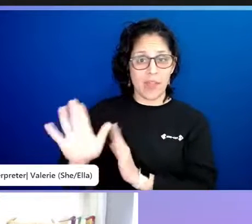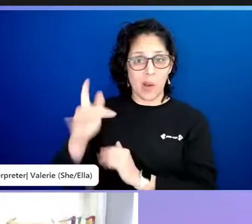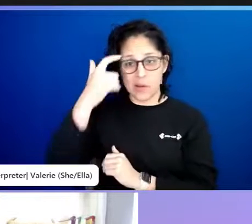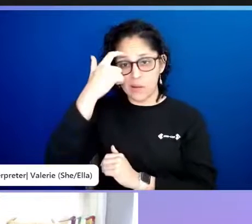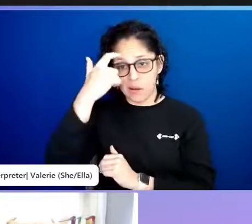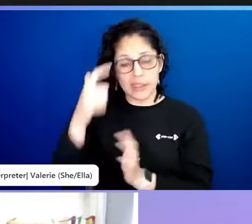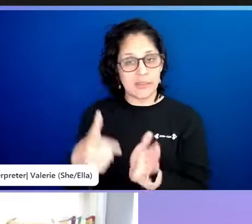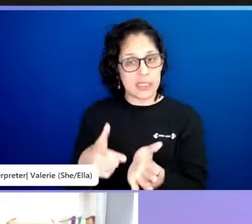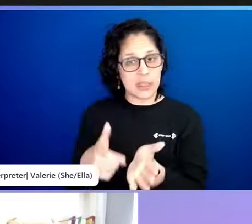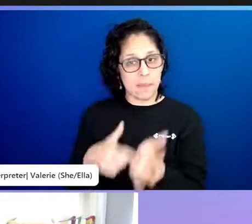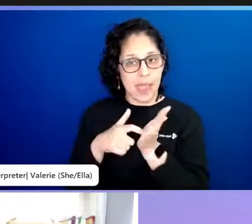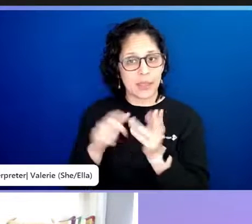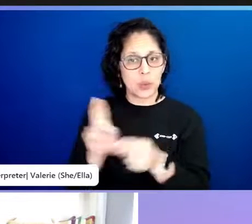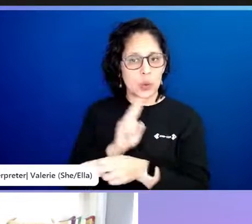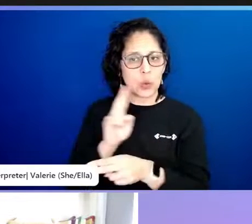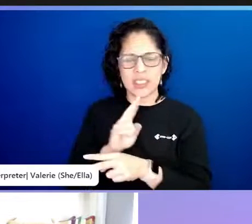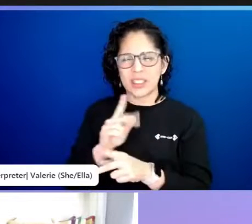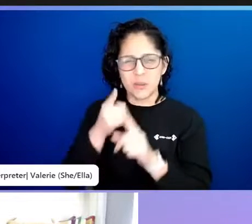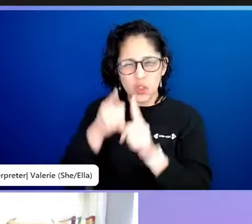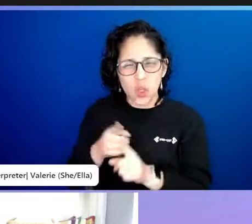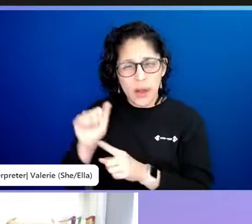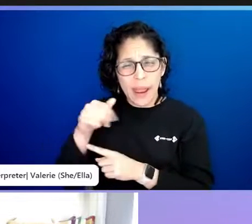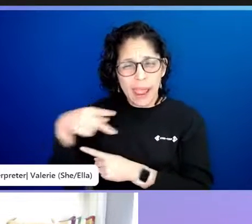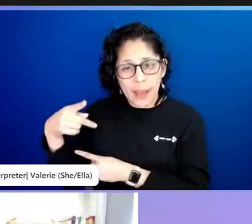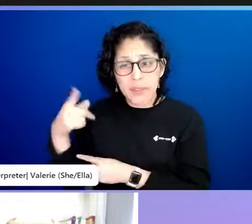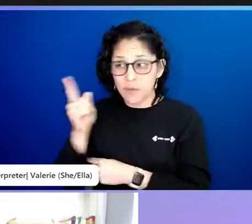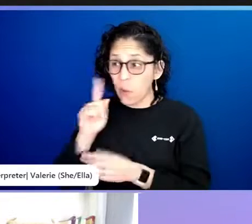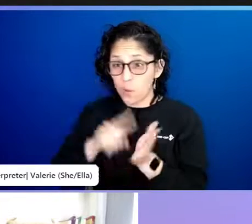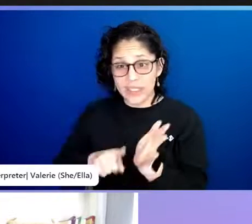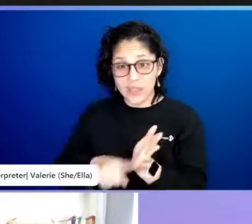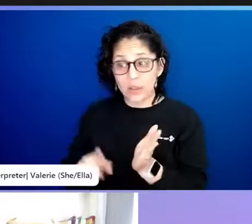using certain applications for research that can help us connect with people